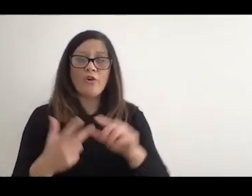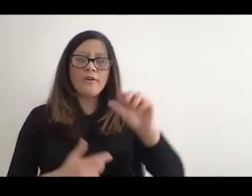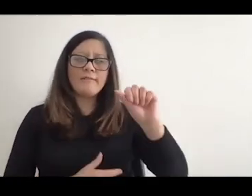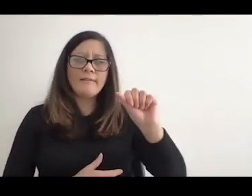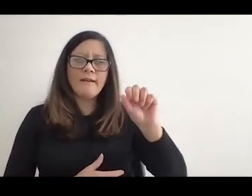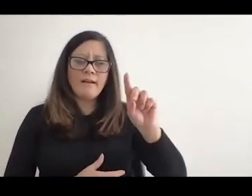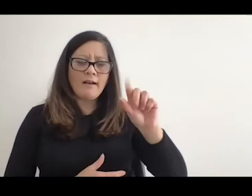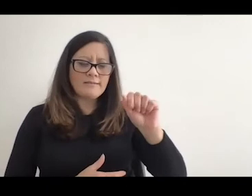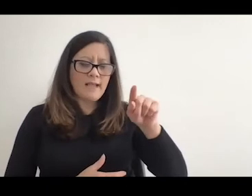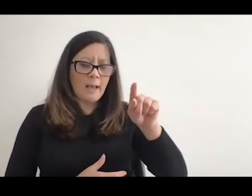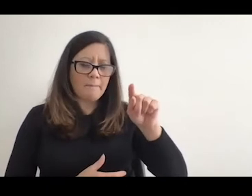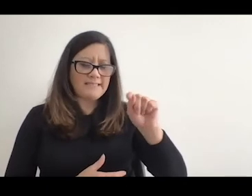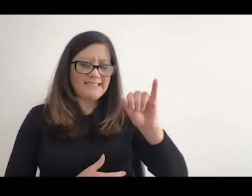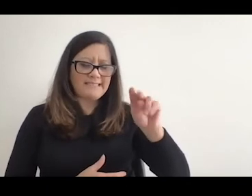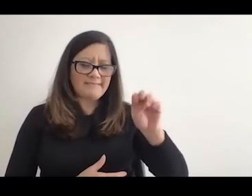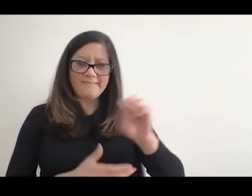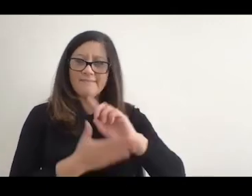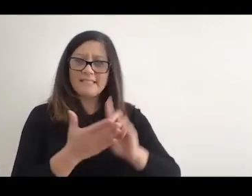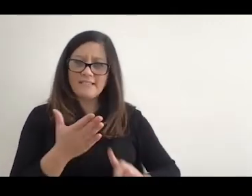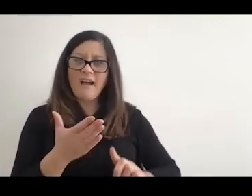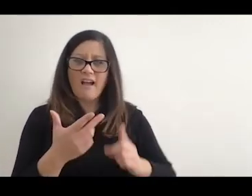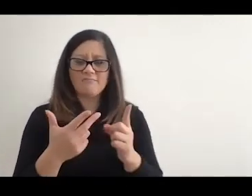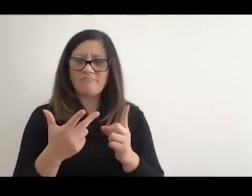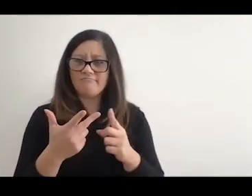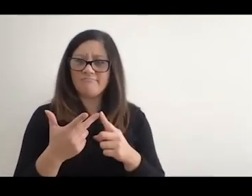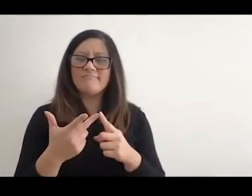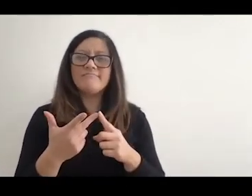accommodate assistive technology or other disability related issues.